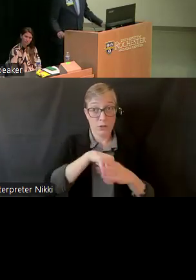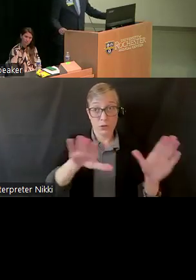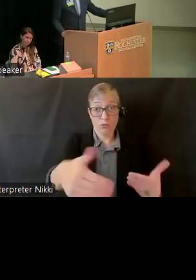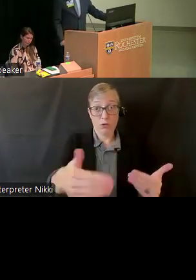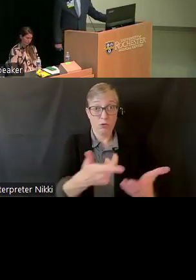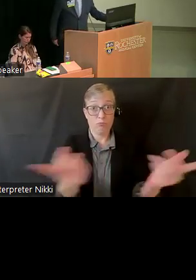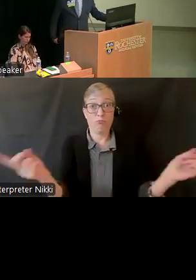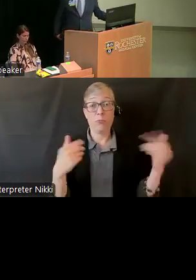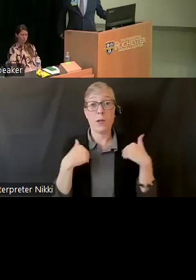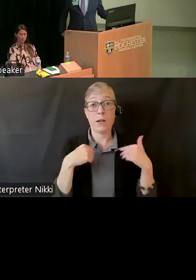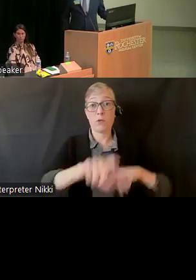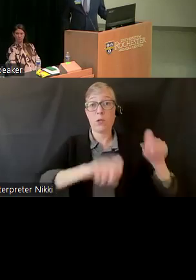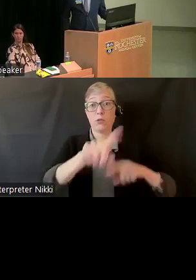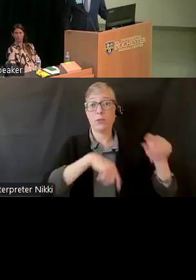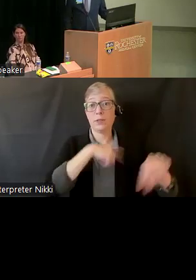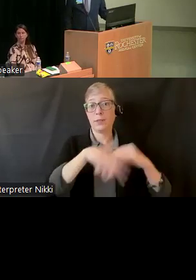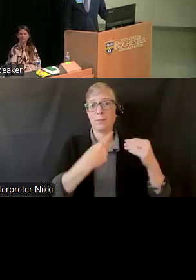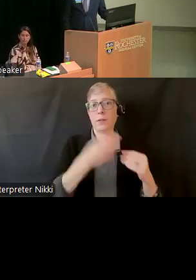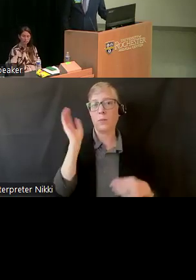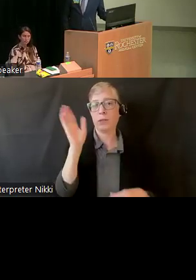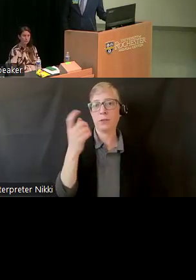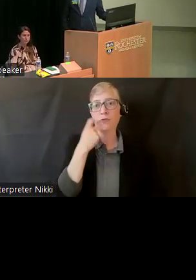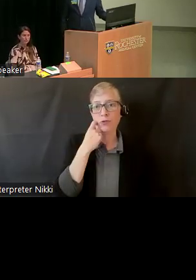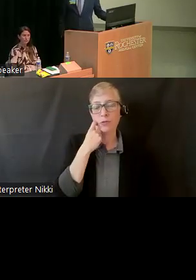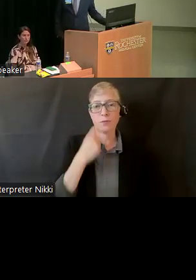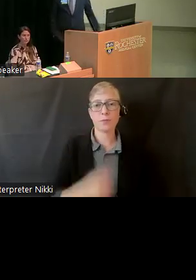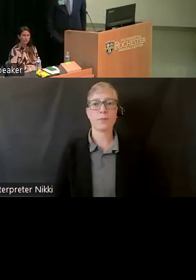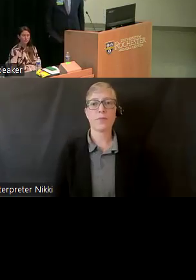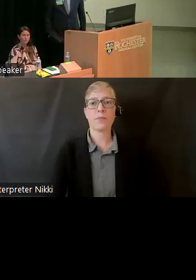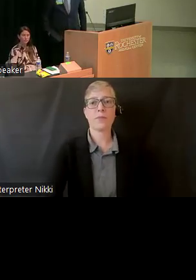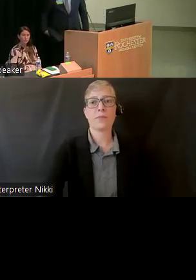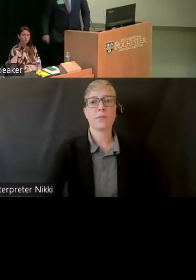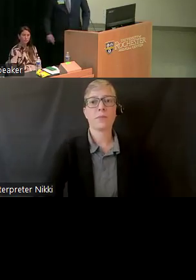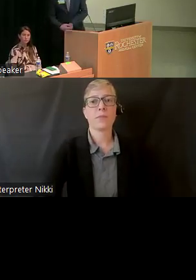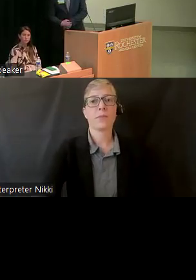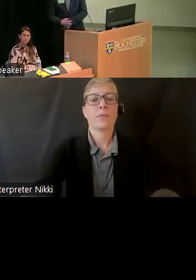a question regarding the presentation are you going to ask a question or are you trying to